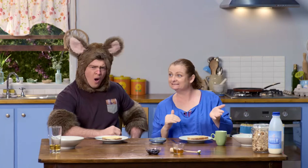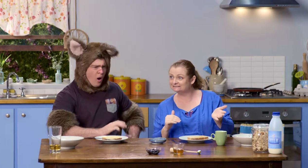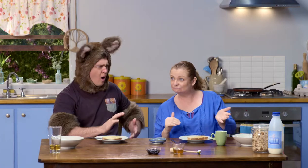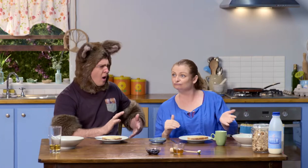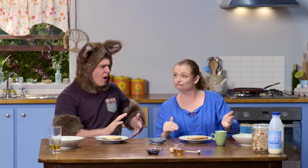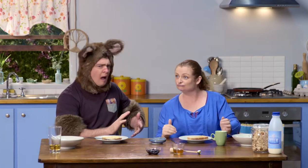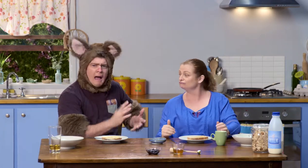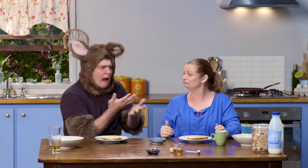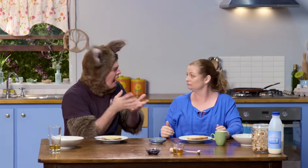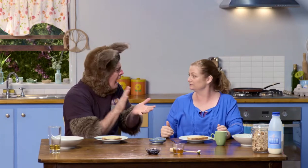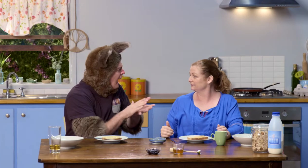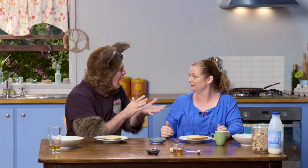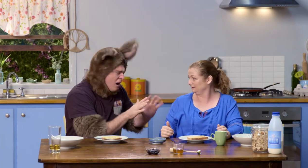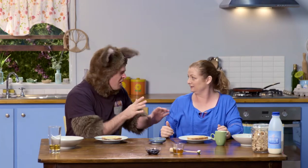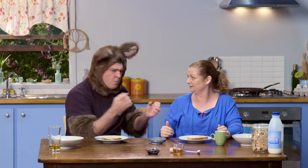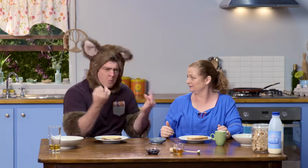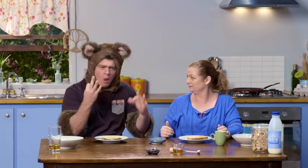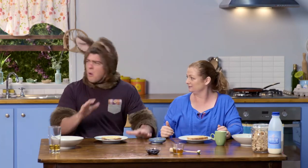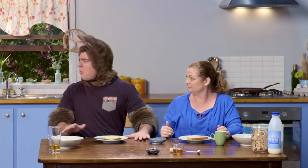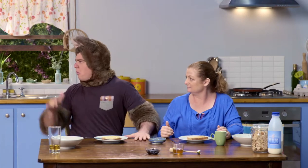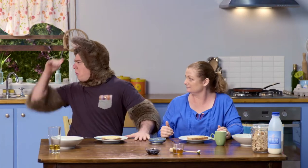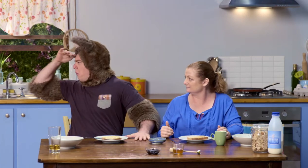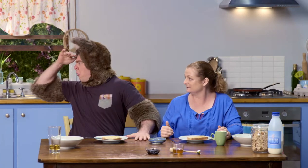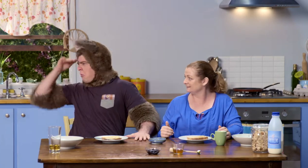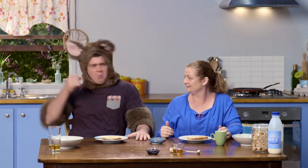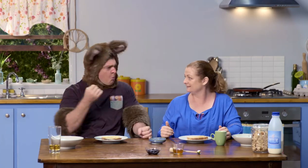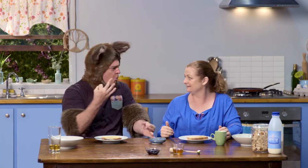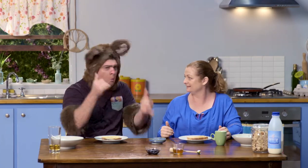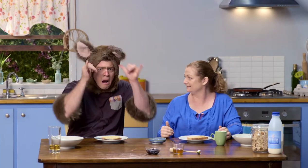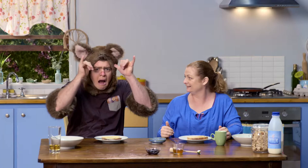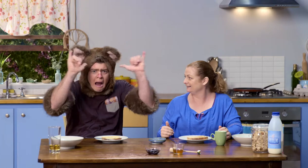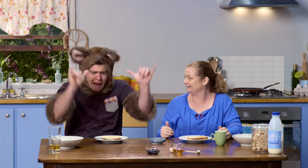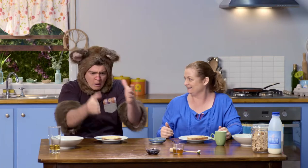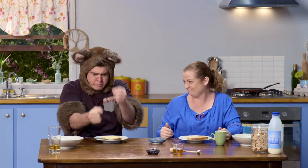Huh? How would we do that? We don't have any cows that we can milk.